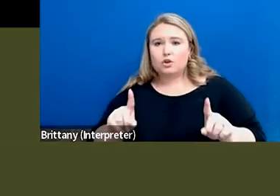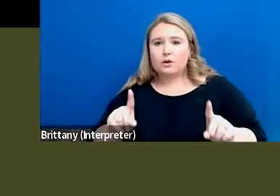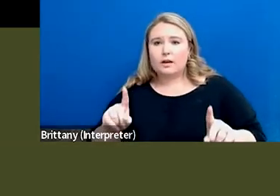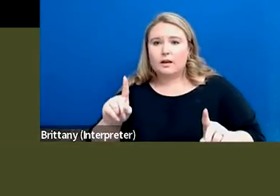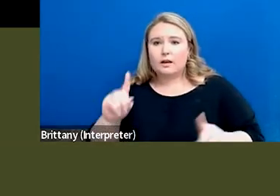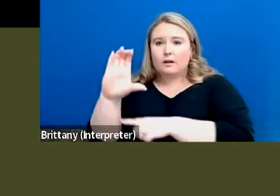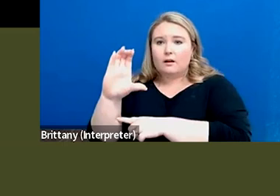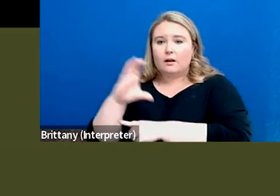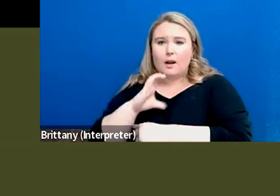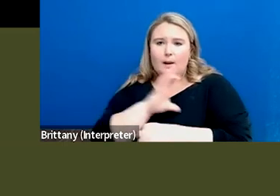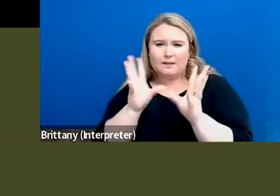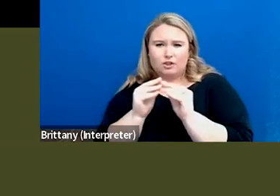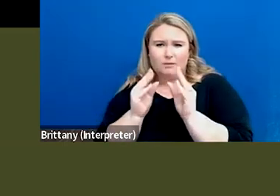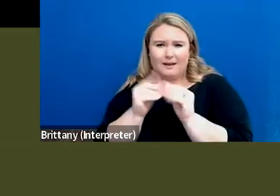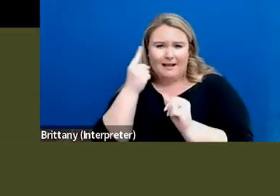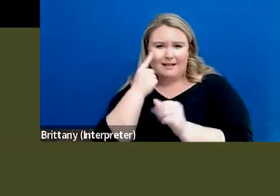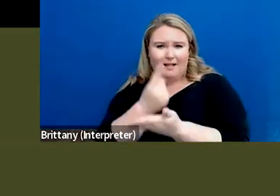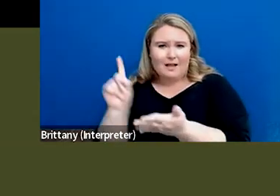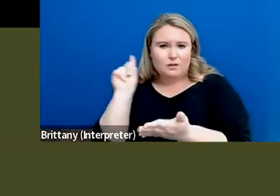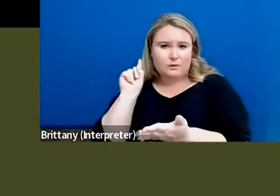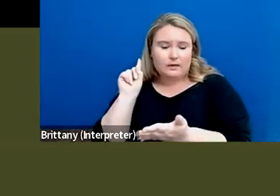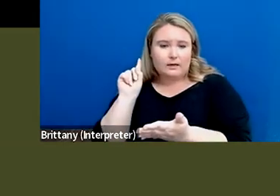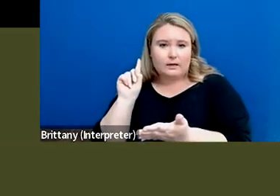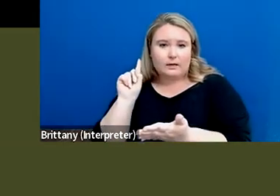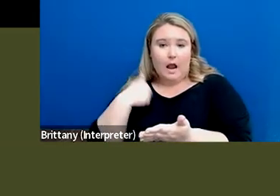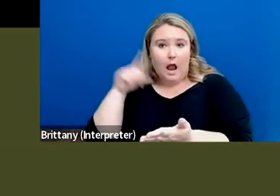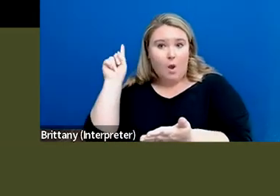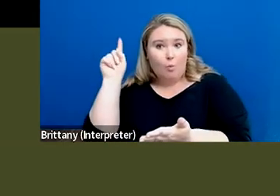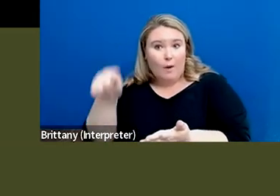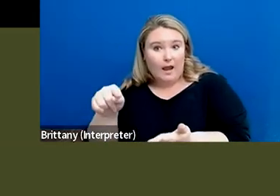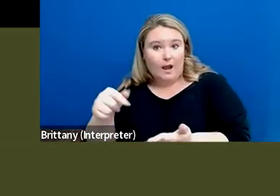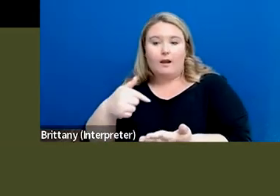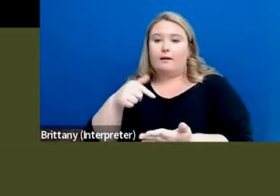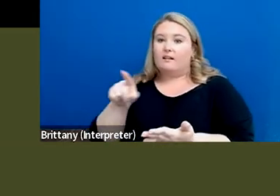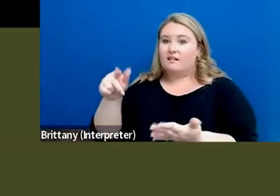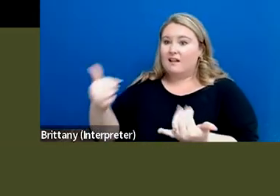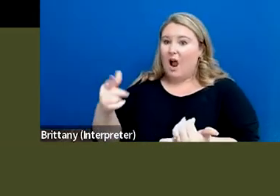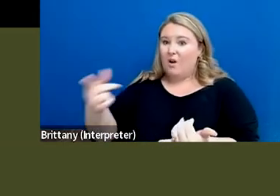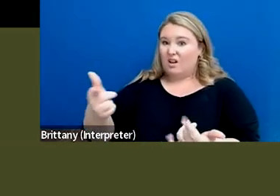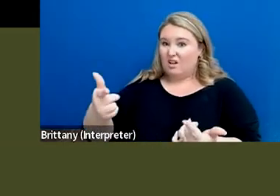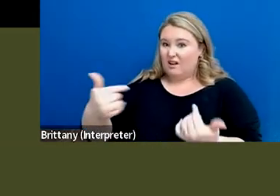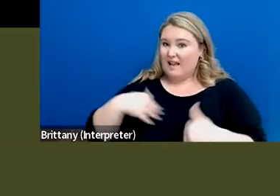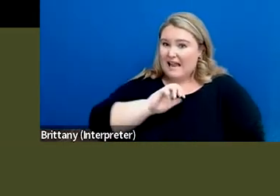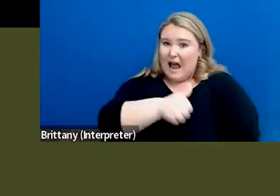I believe it was last week, and now he has an attitude with me because the police and the public service aid